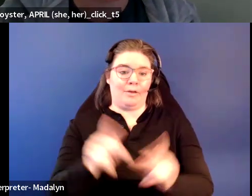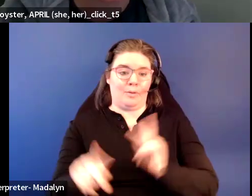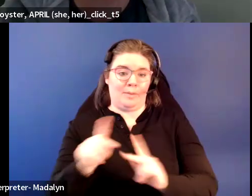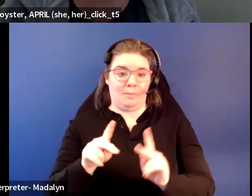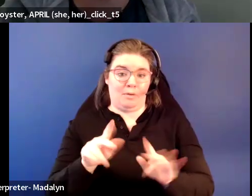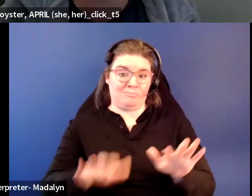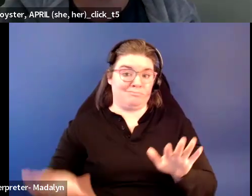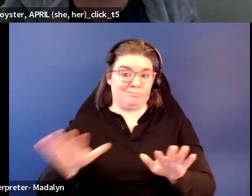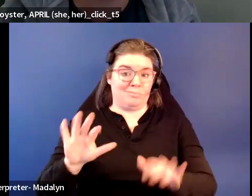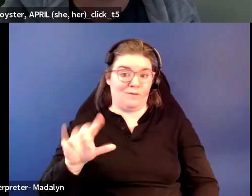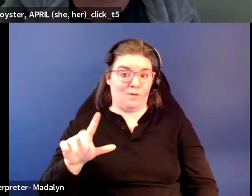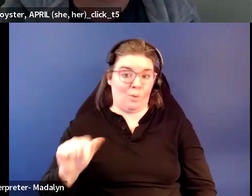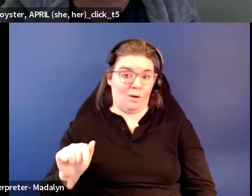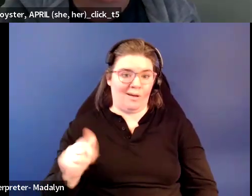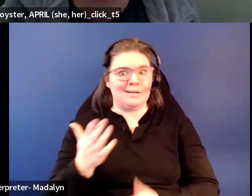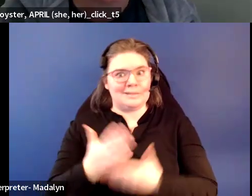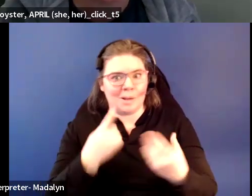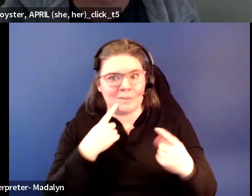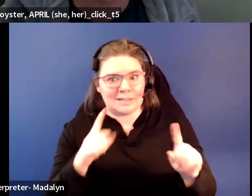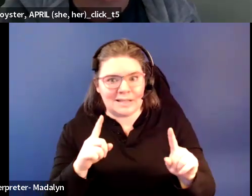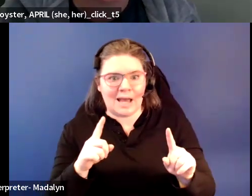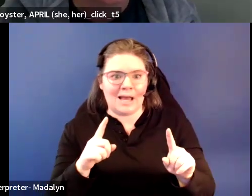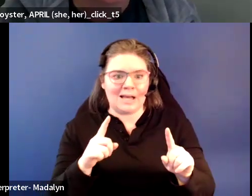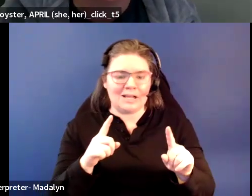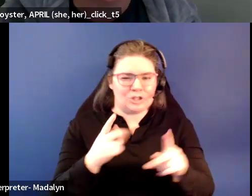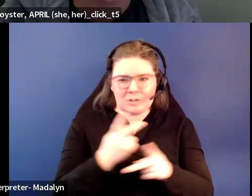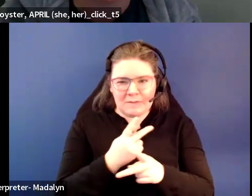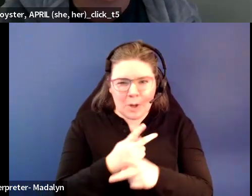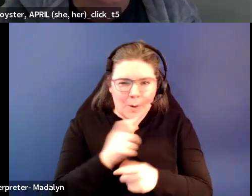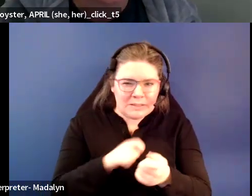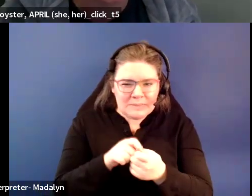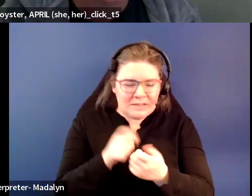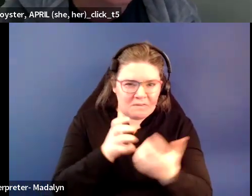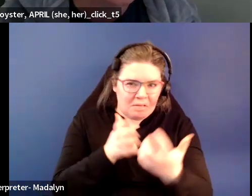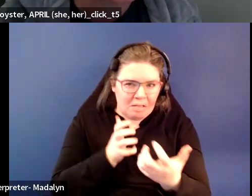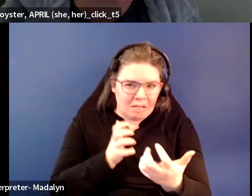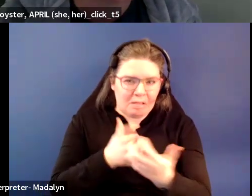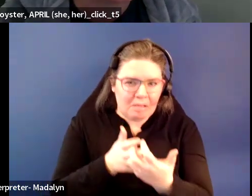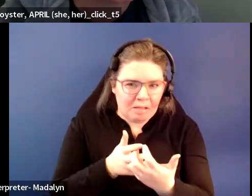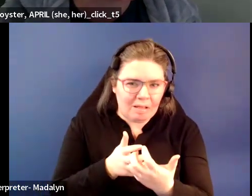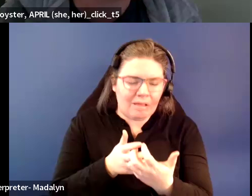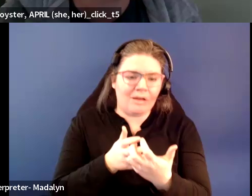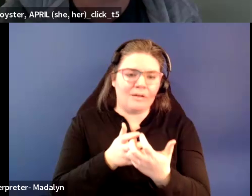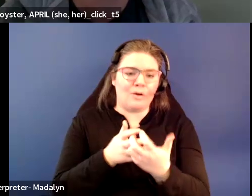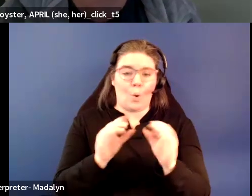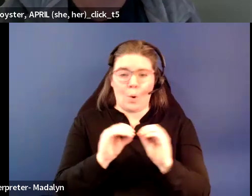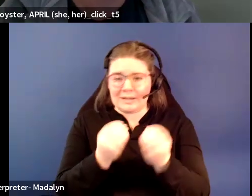Sierra Royster, APRIL (she, her): had some success. And it's just finding that niche in your local community of that Sierra Royster, APRIL (she, her): the organization, or the person too